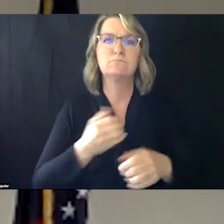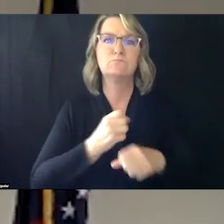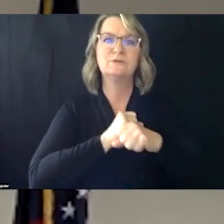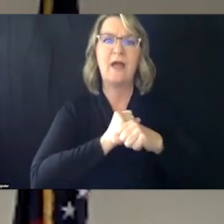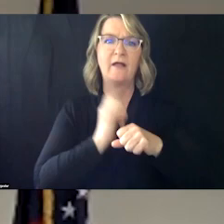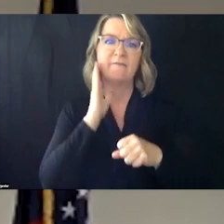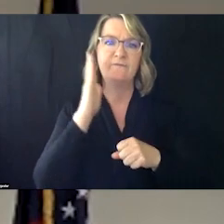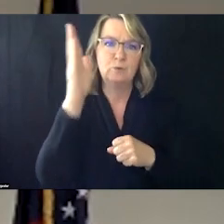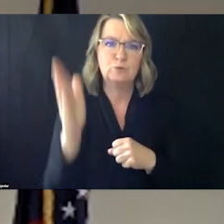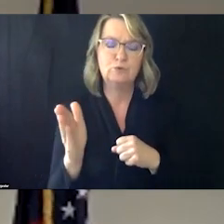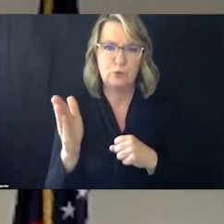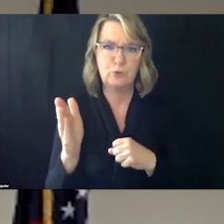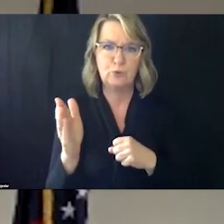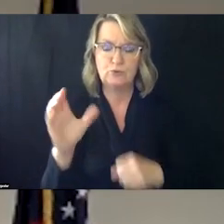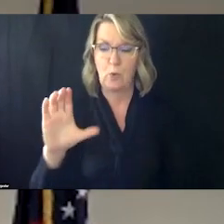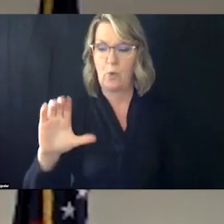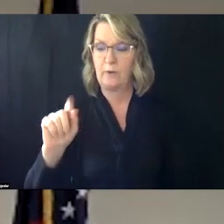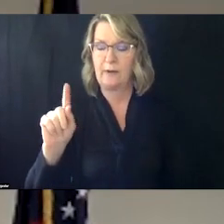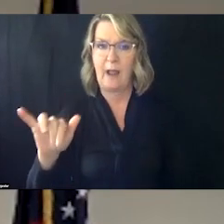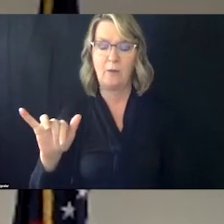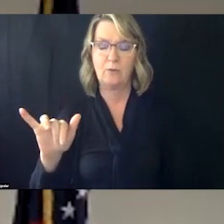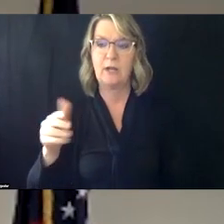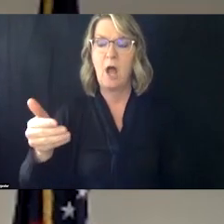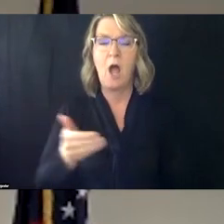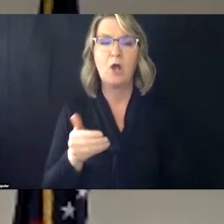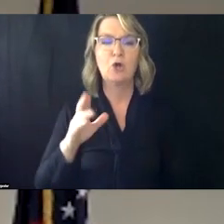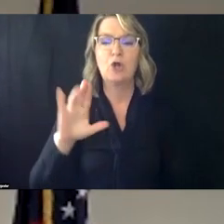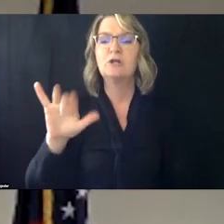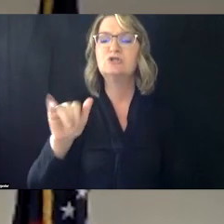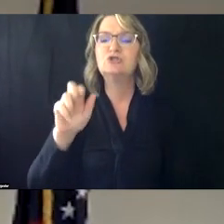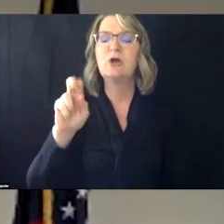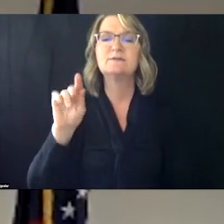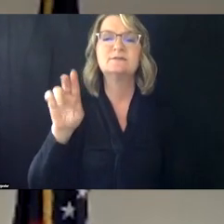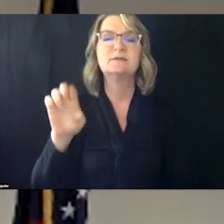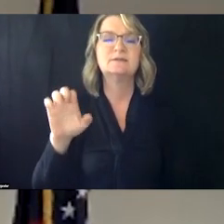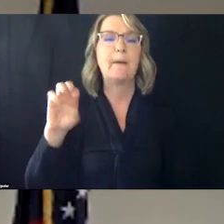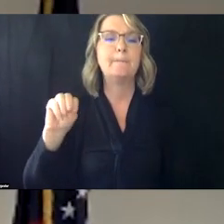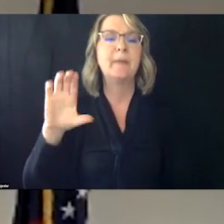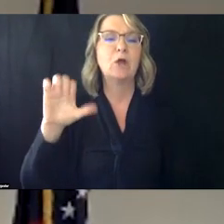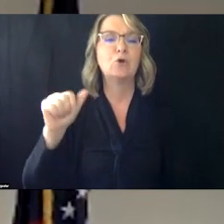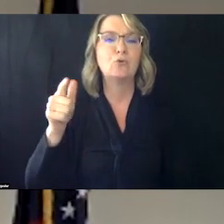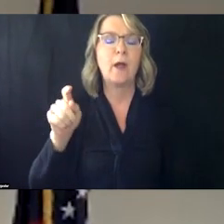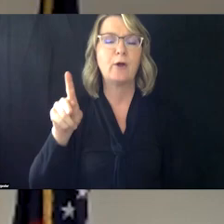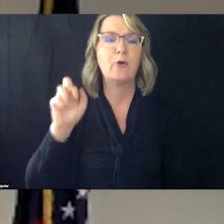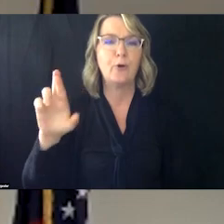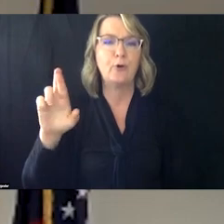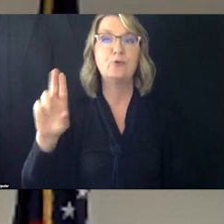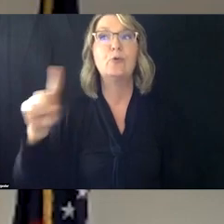county hired Justice McGregor to come and do a review of that issue and through that